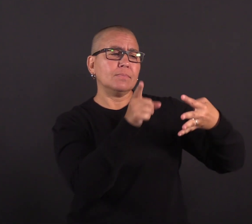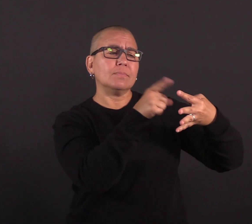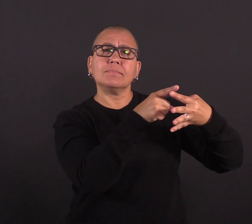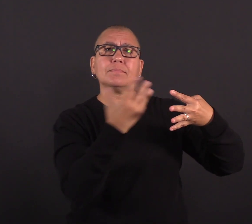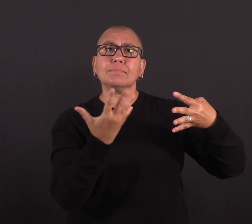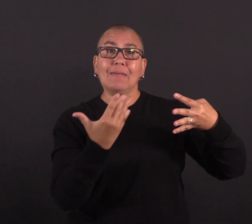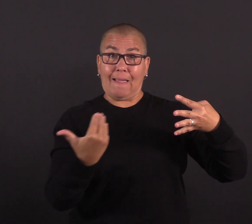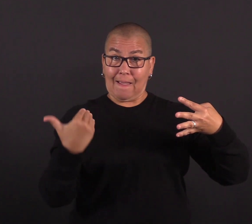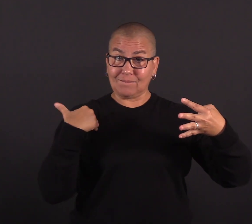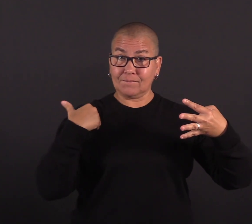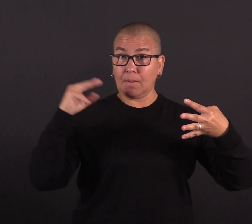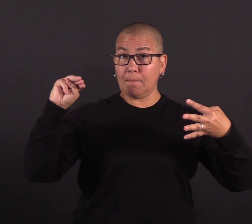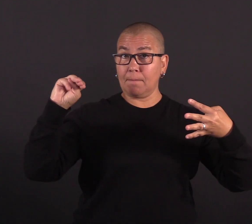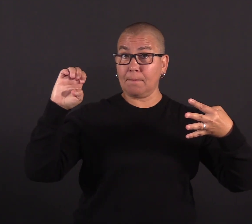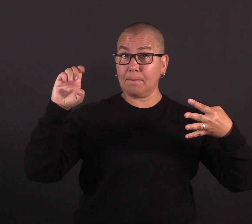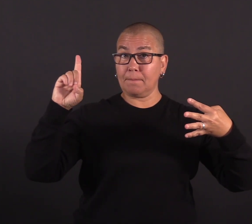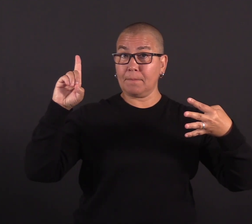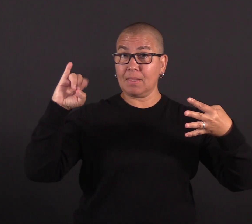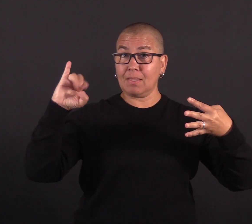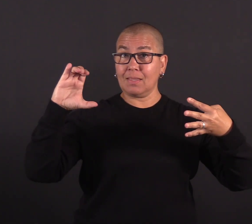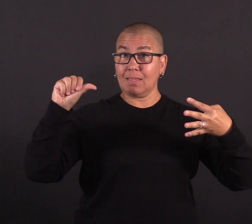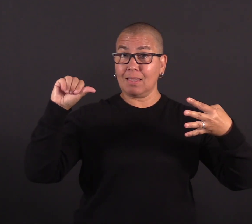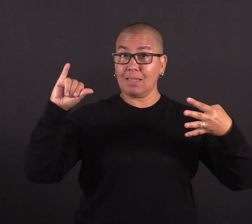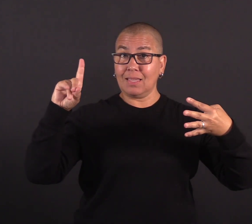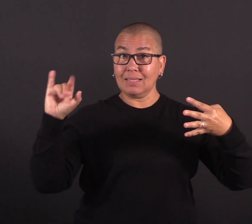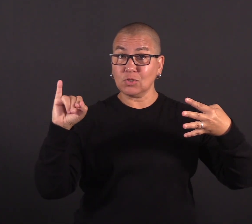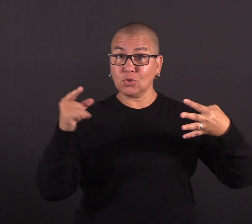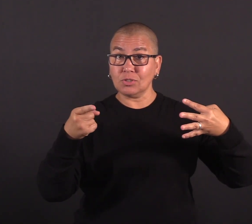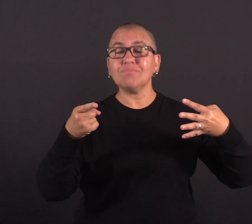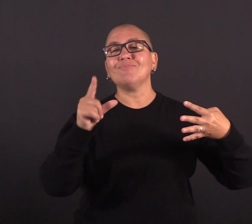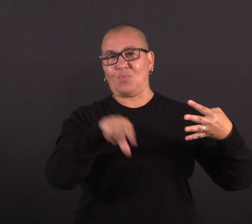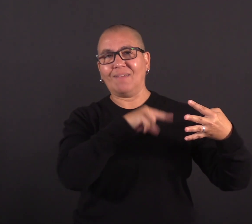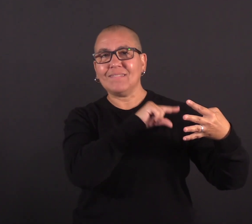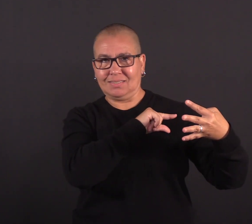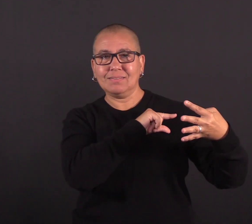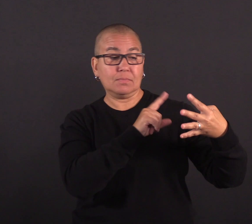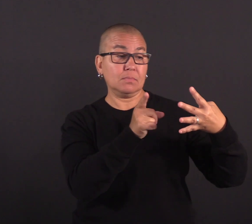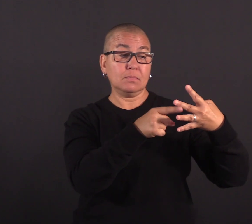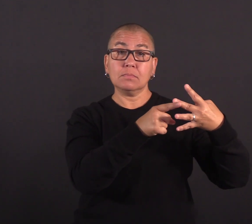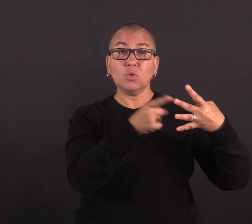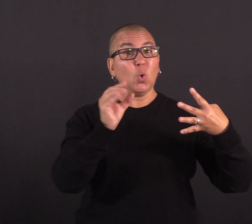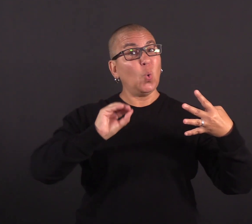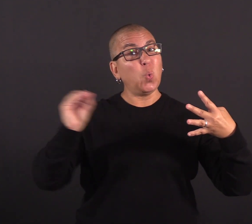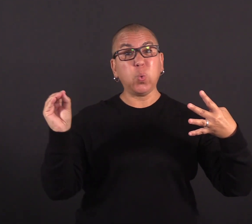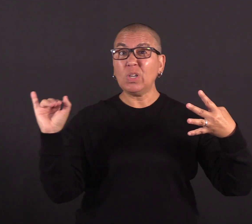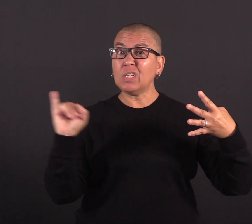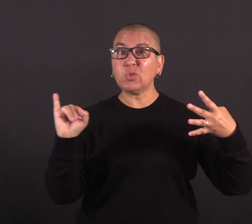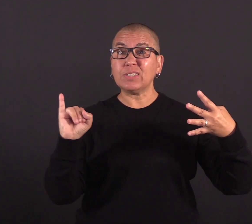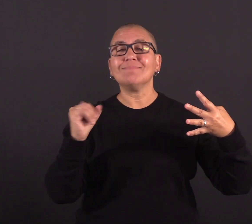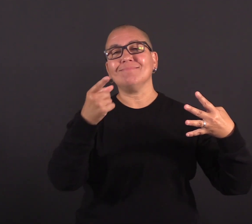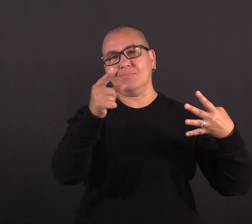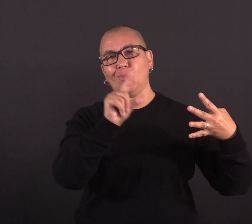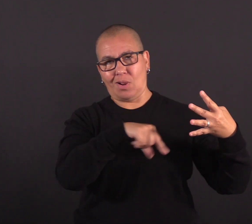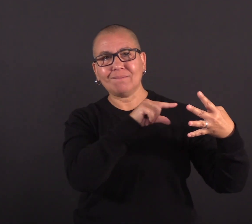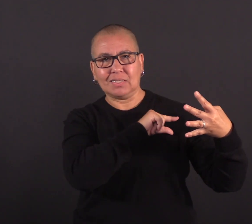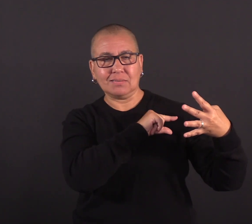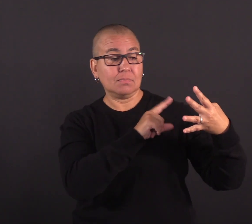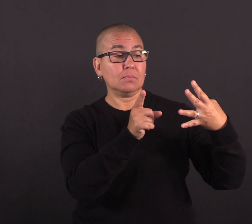for the Medicaid program. (For the purposes of the VFC program, the terms “